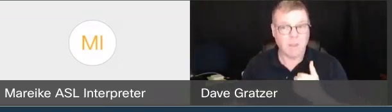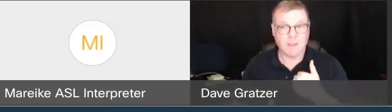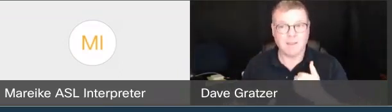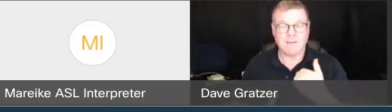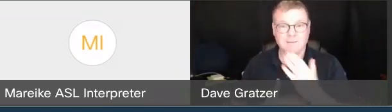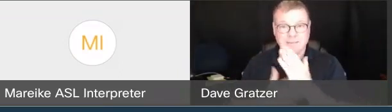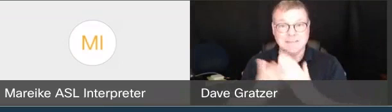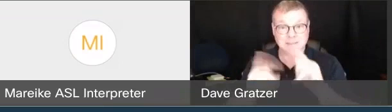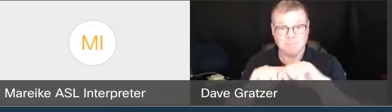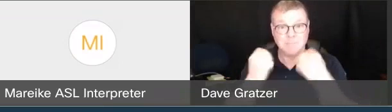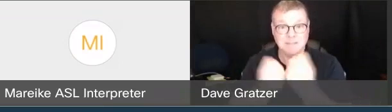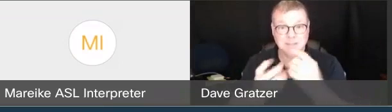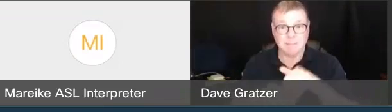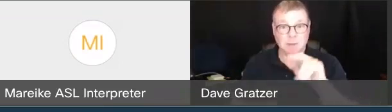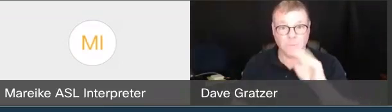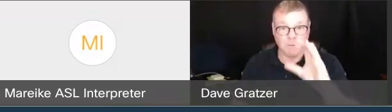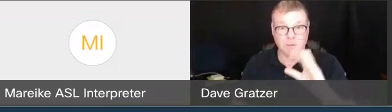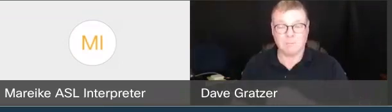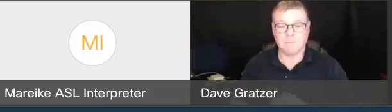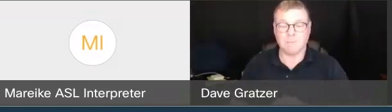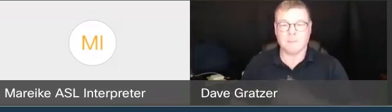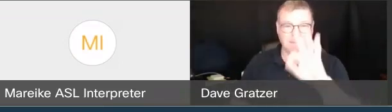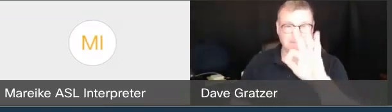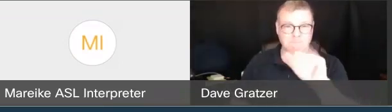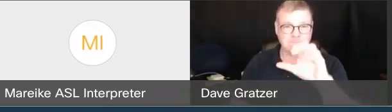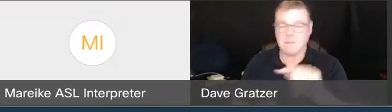and I think this is right, who say they're FACT teams, but they're not recommended that way.